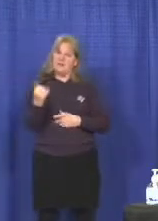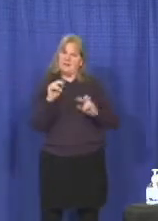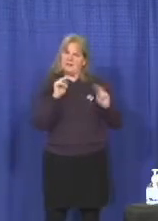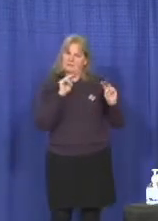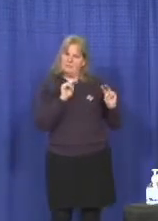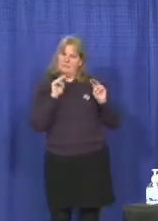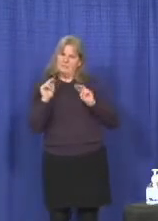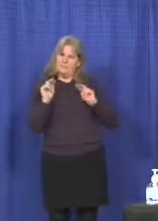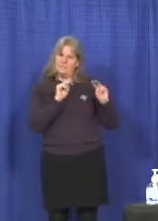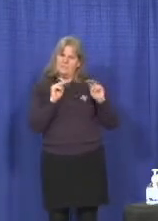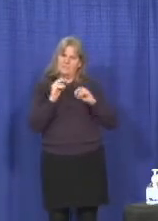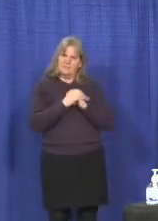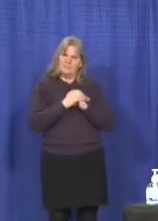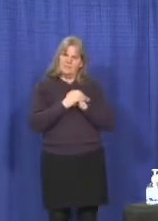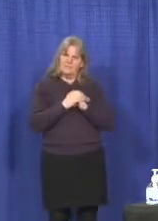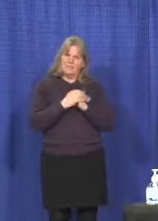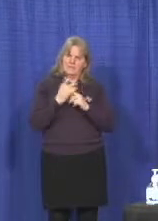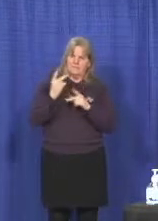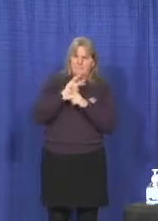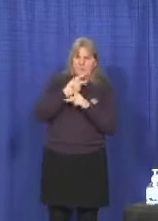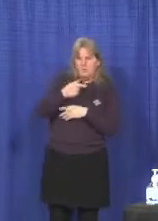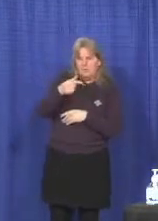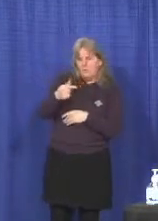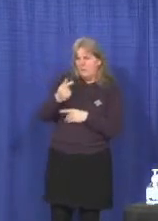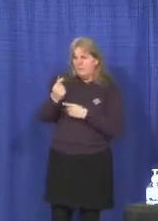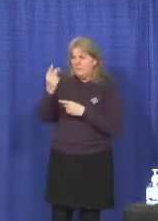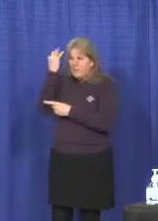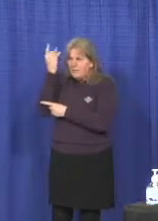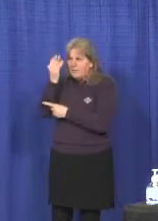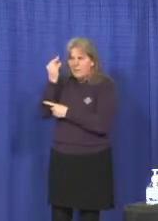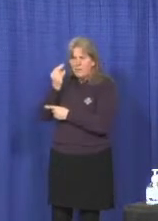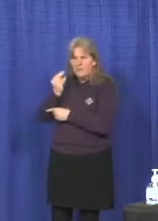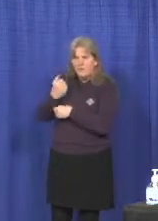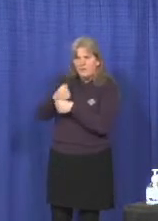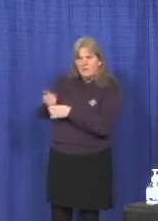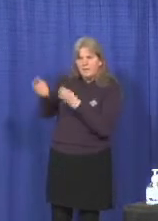presently doing. To see when the time comes to